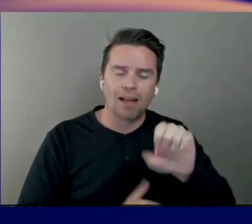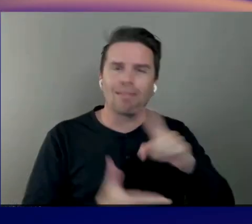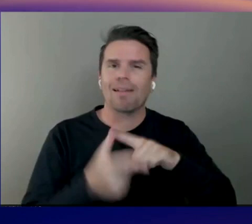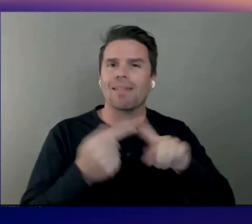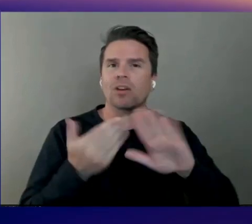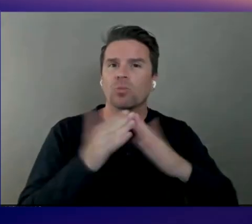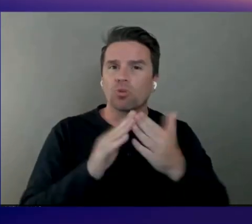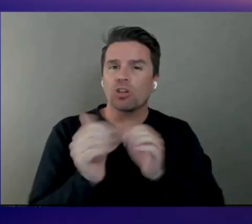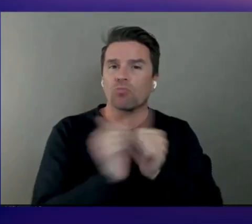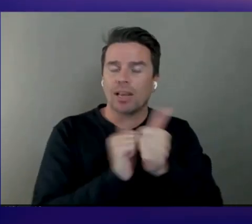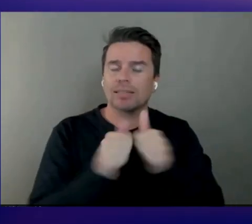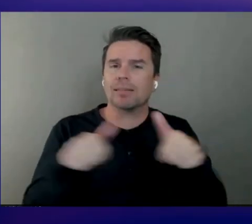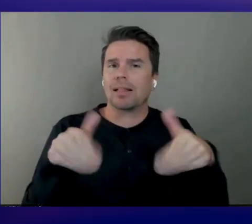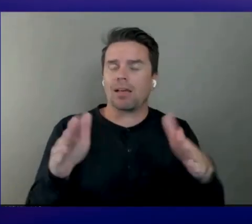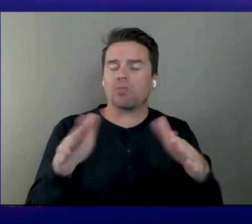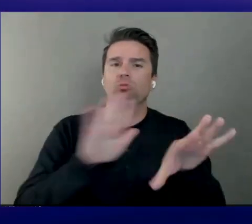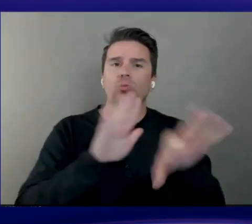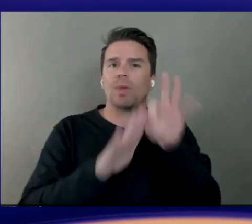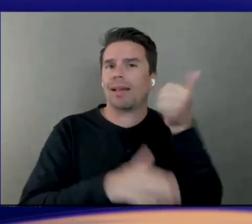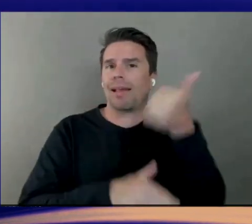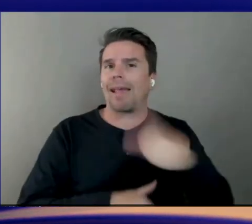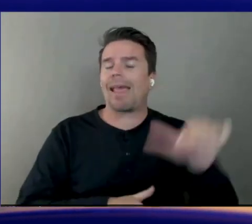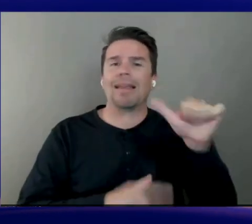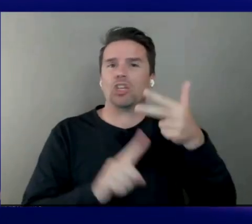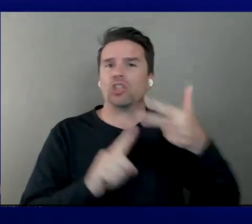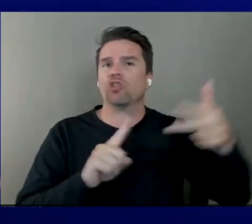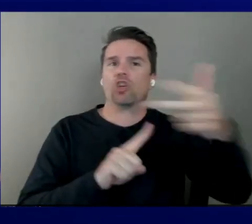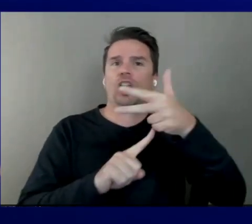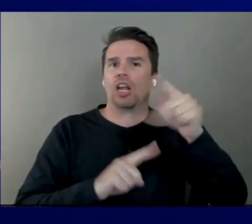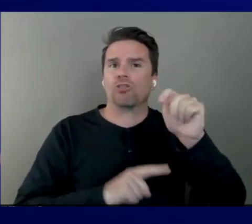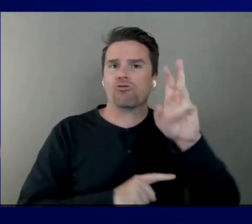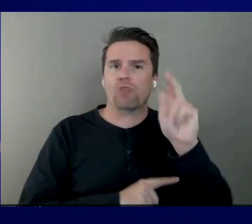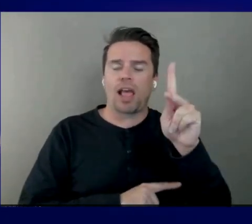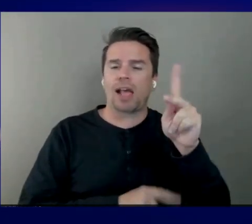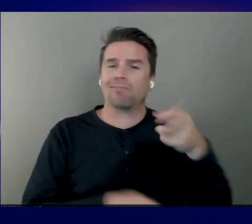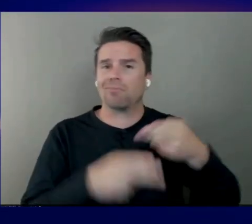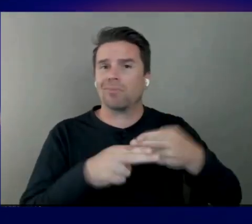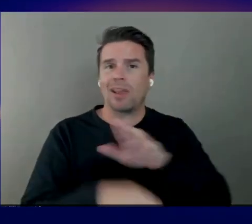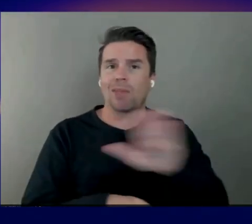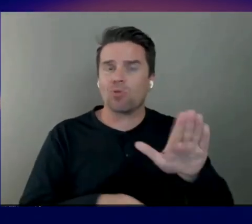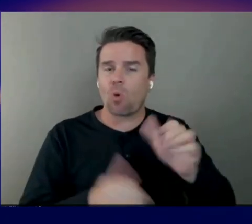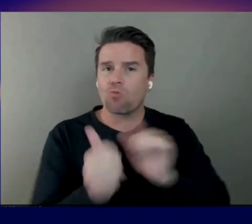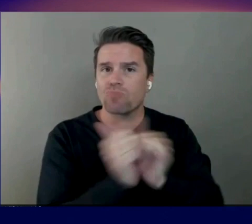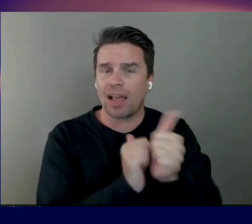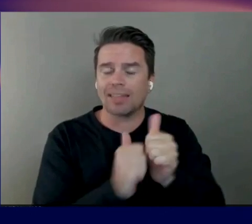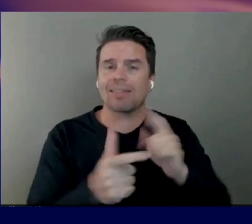in the AWS DeepRacer Virtual Circuit. You can name your race. And then it even creates invites that you can share out with your team.